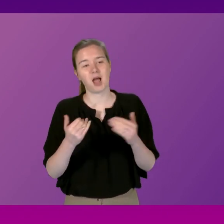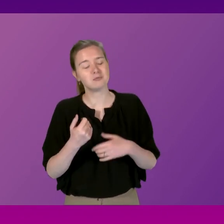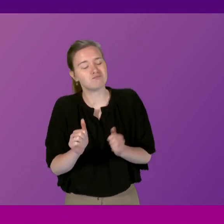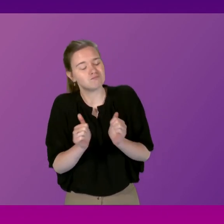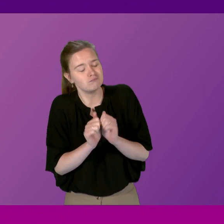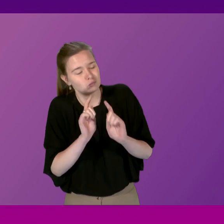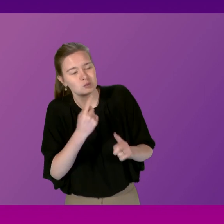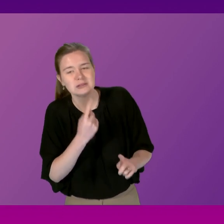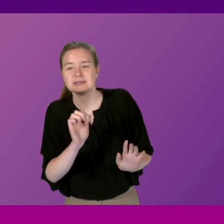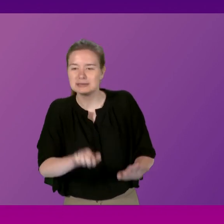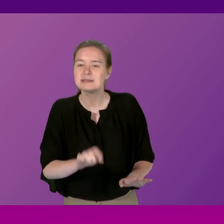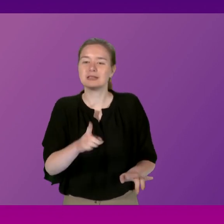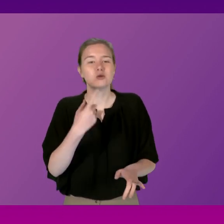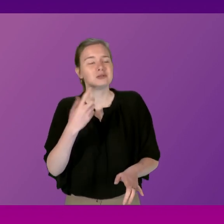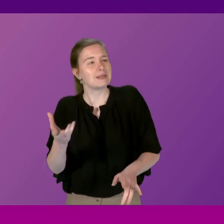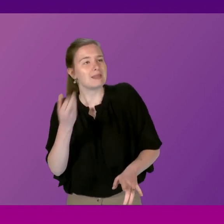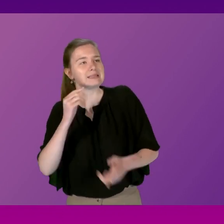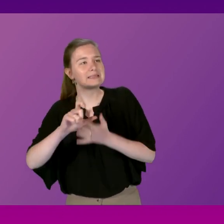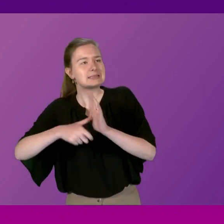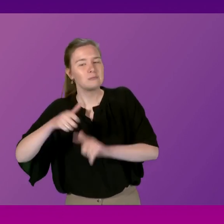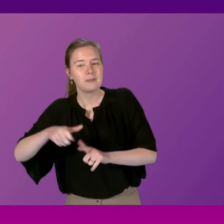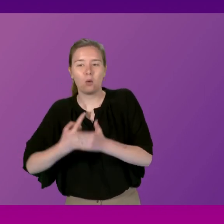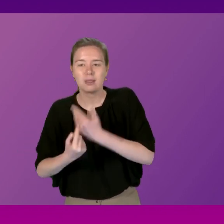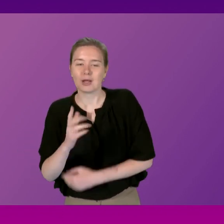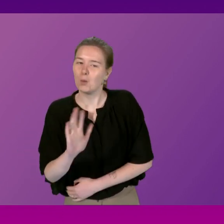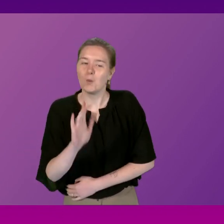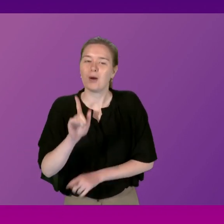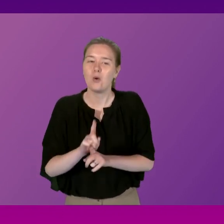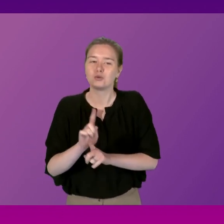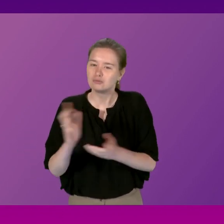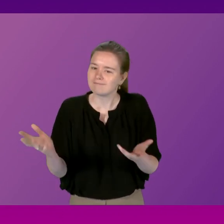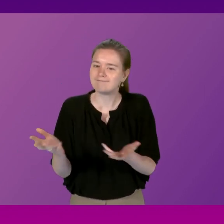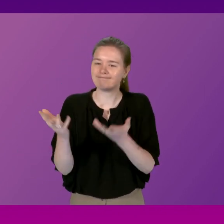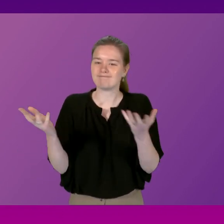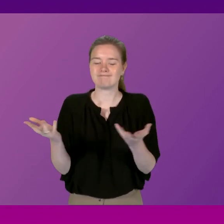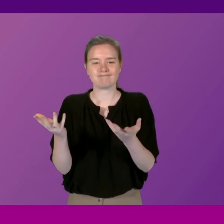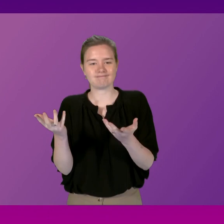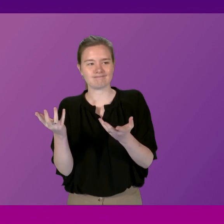It is not just about listening to disabled people, but about having the courage to introduce